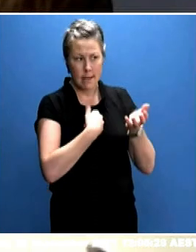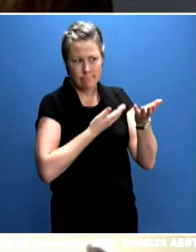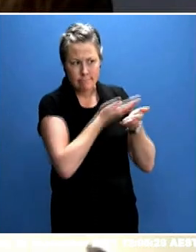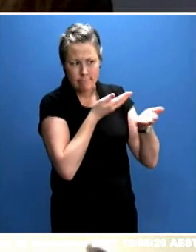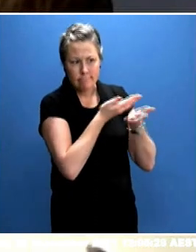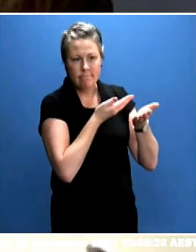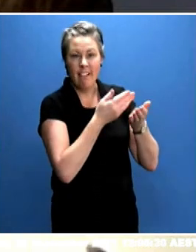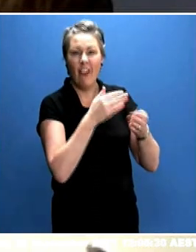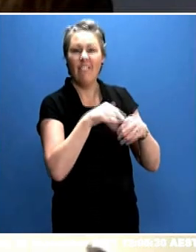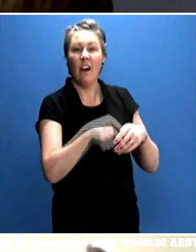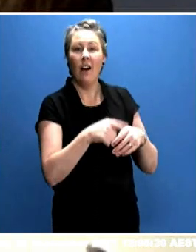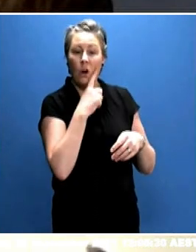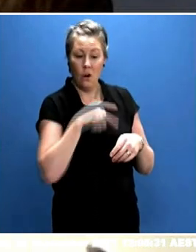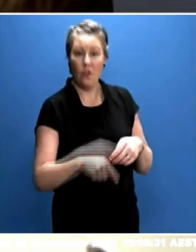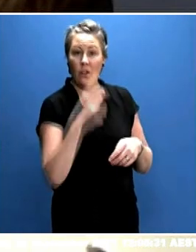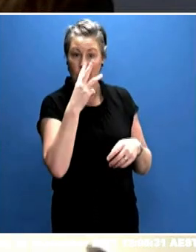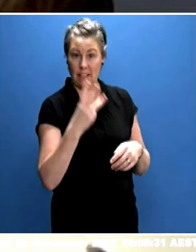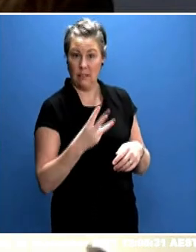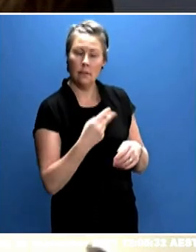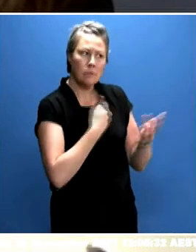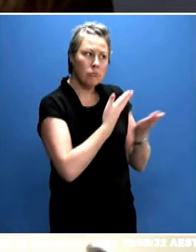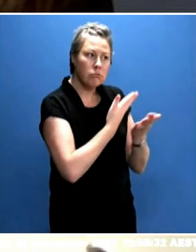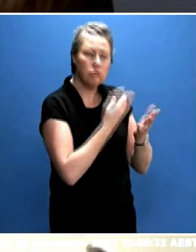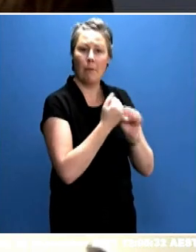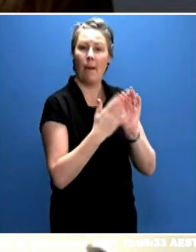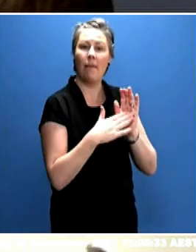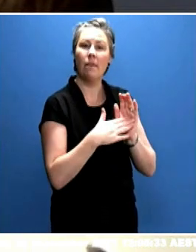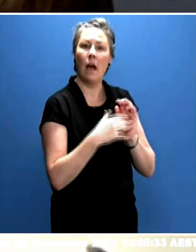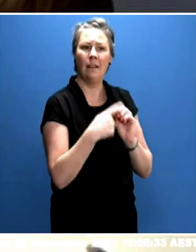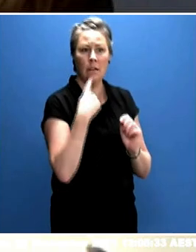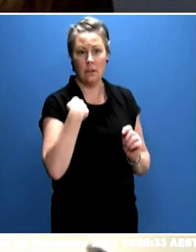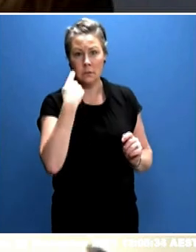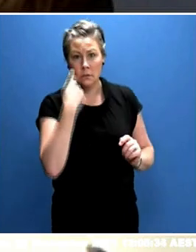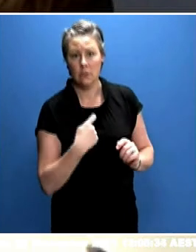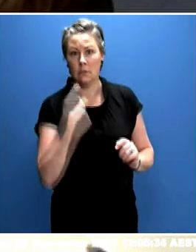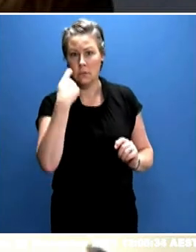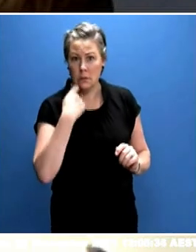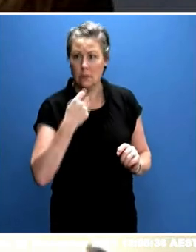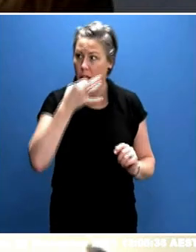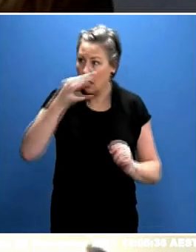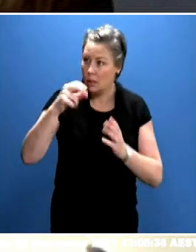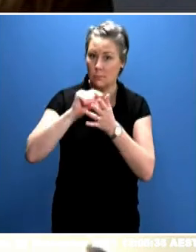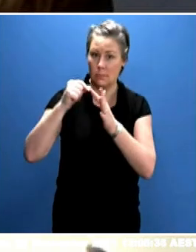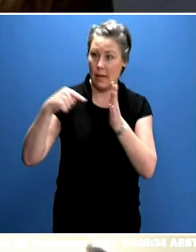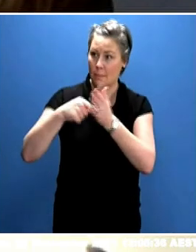the 13-year-old girl that I work with, she said, "I've been trying to ask the Department for help.